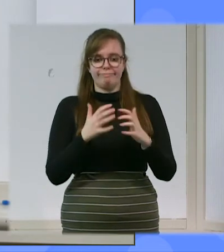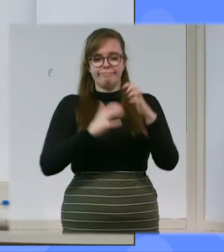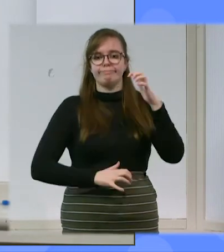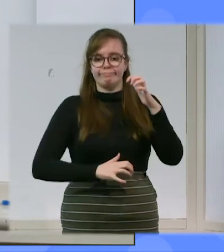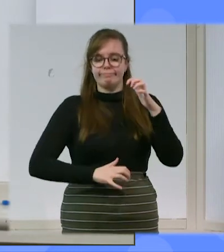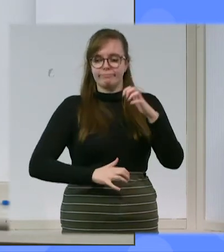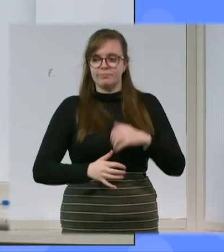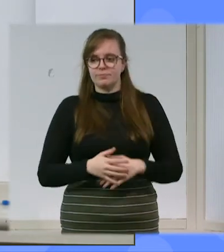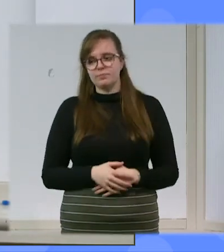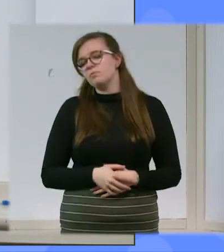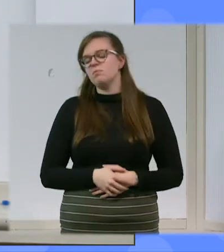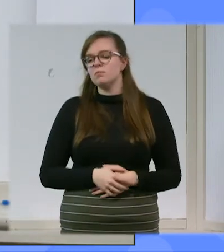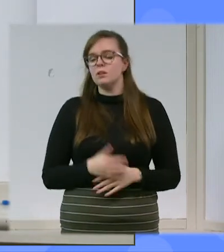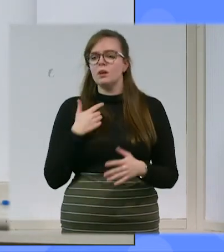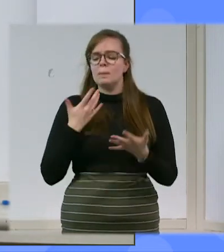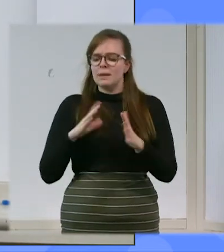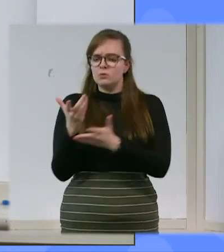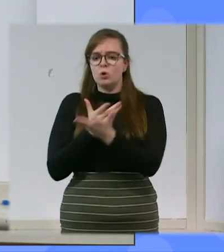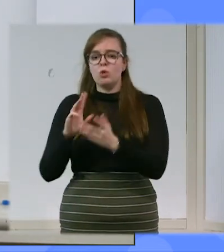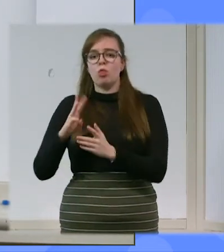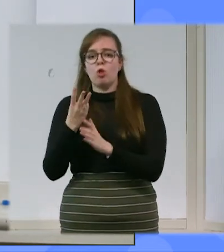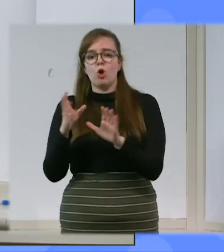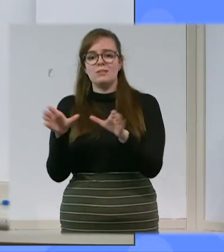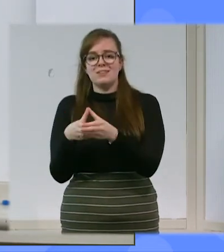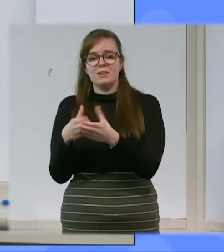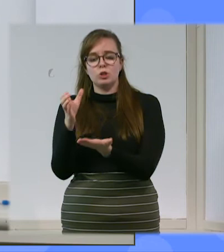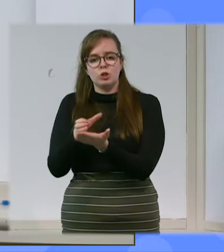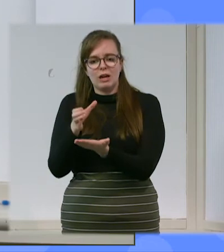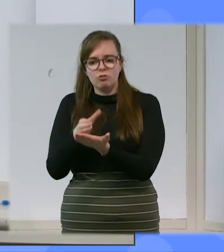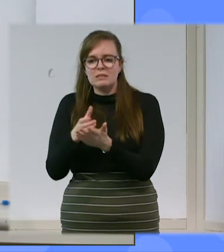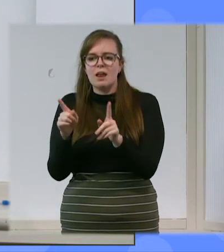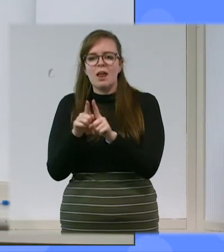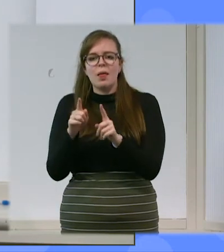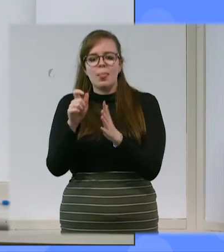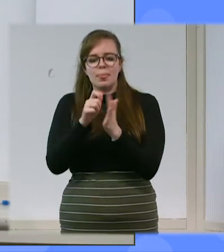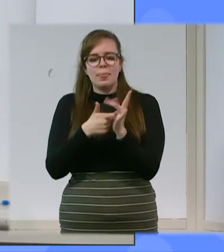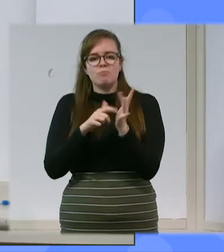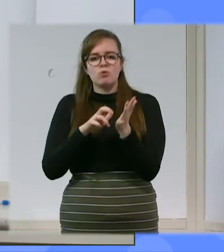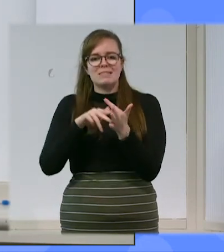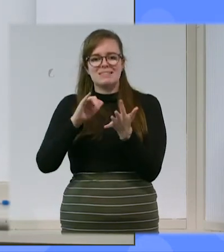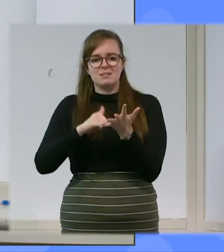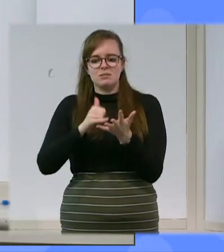some thought sector charities I do a lot of work with that sector be like princess trust Bernardo's etc who work with some of the